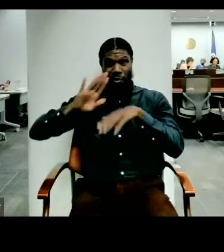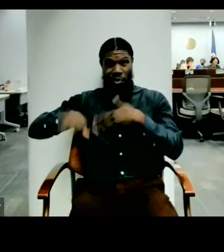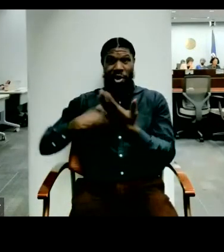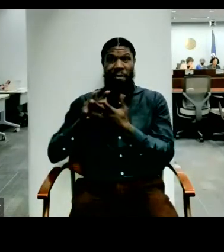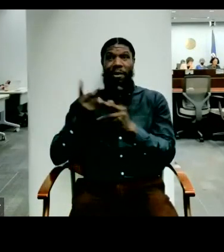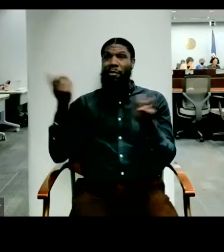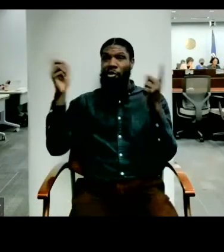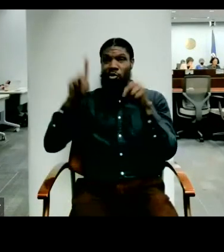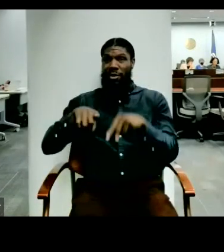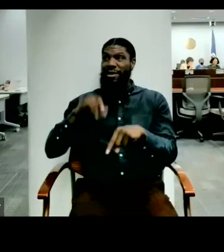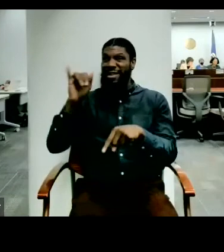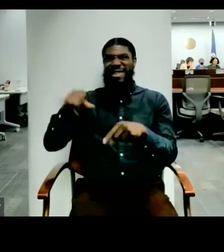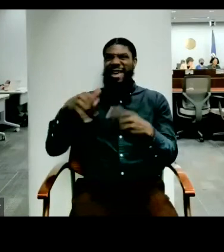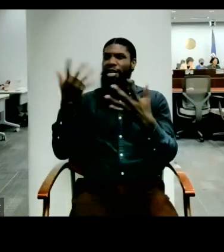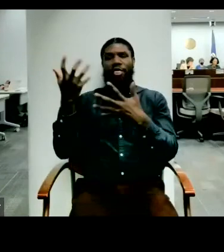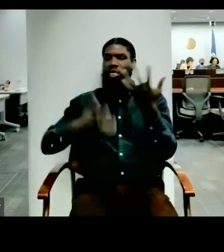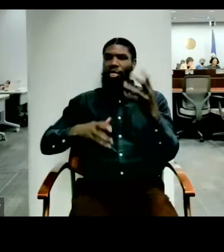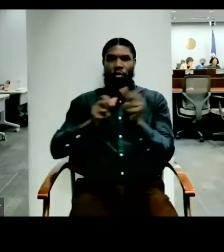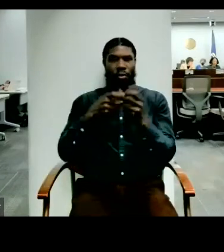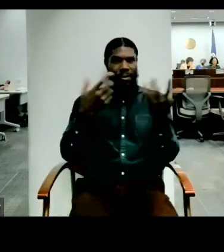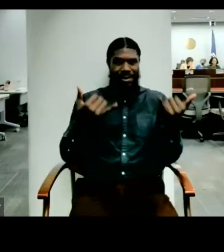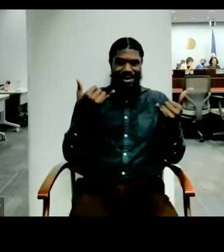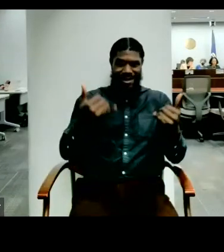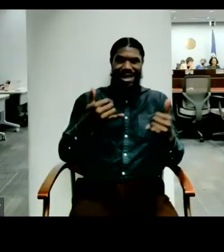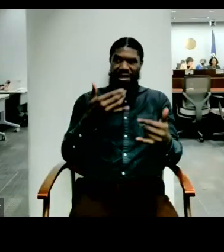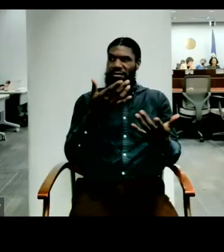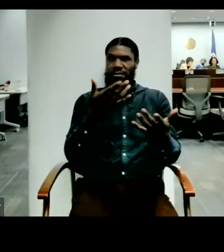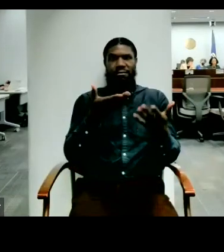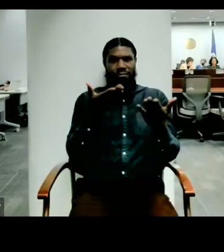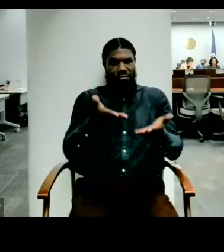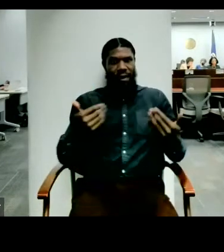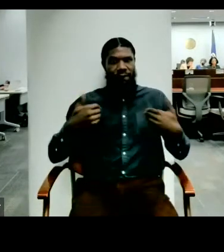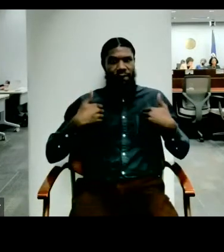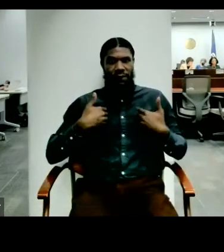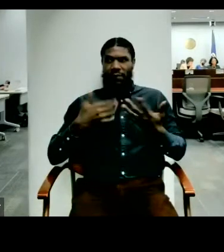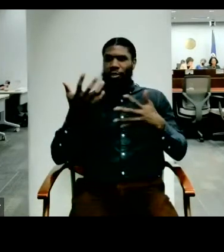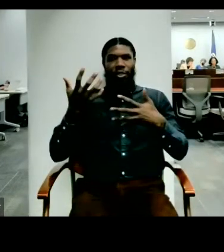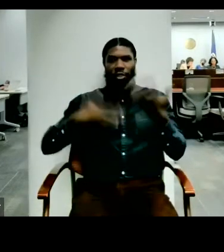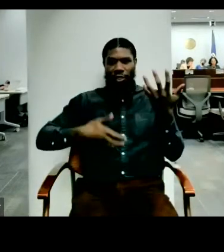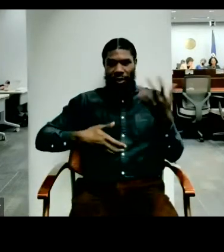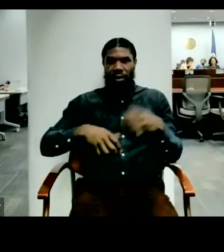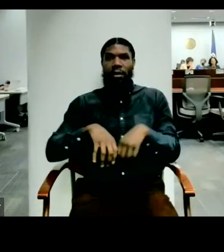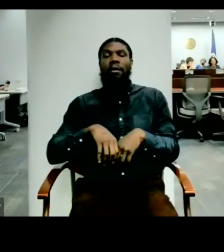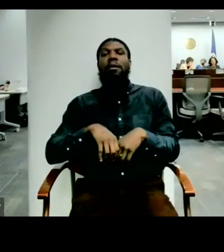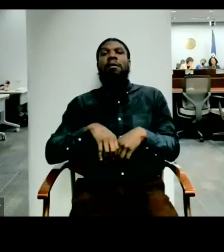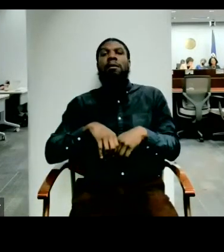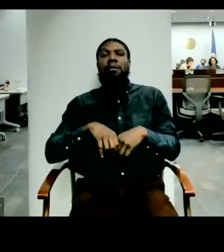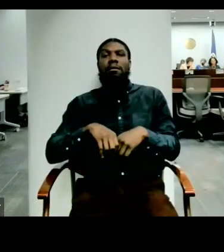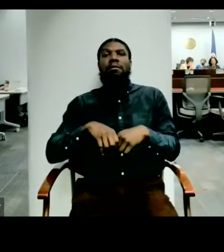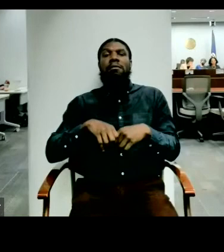So I'm short on time, I just would end with respect to um the guidelines,